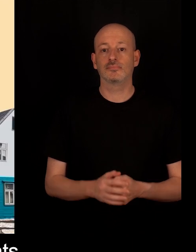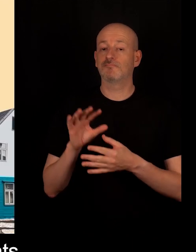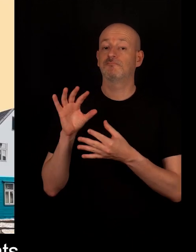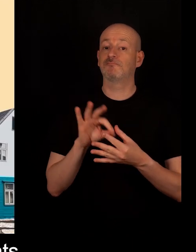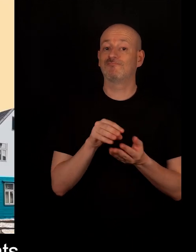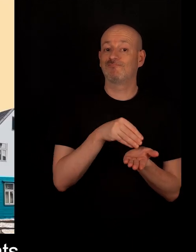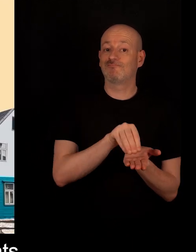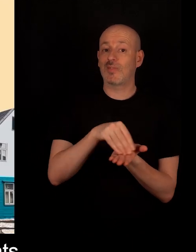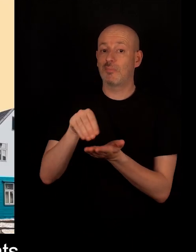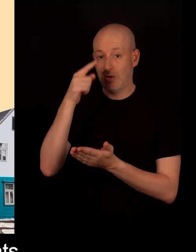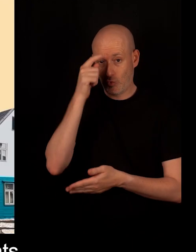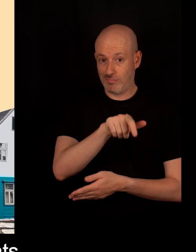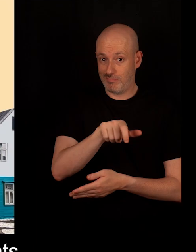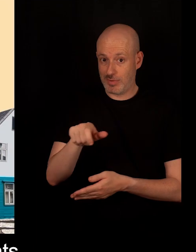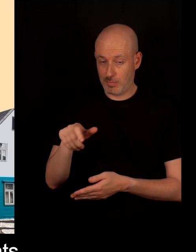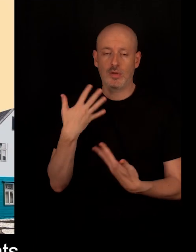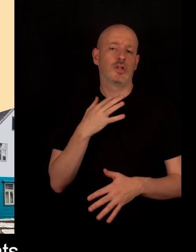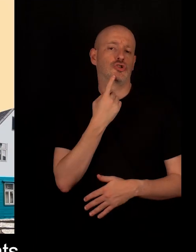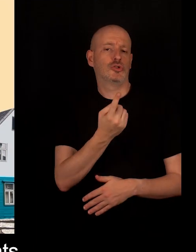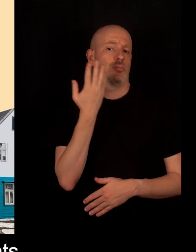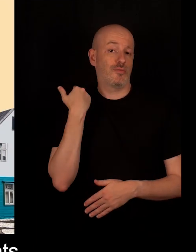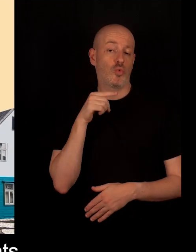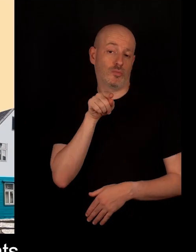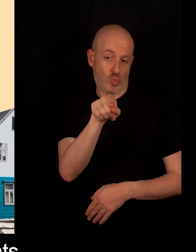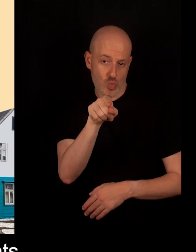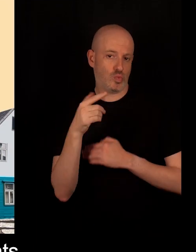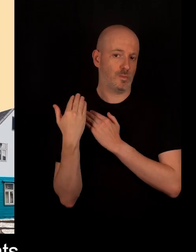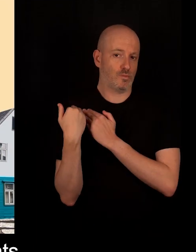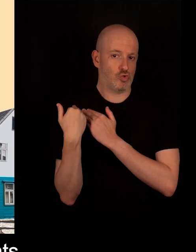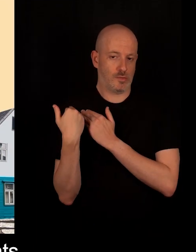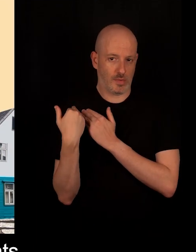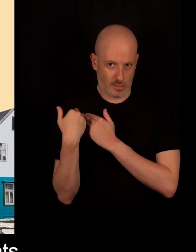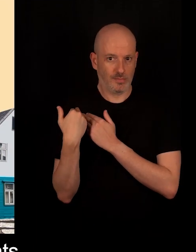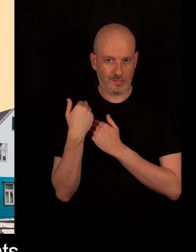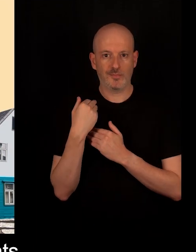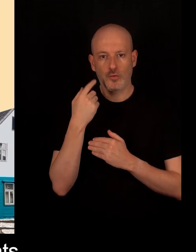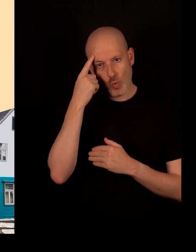When it comes to payments to your residents, as we said, you are responsible